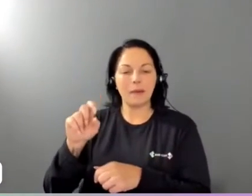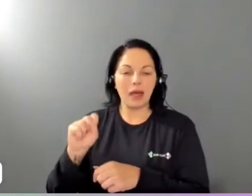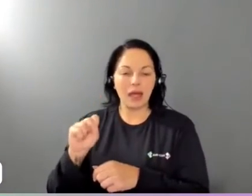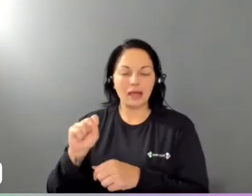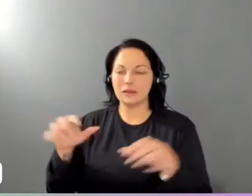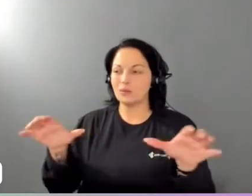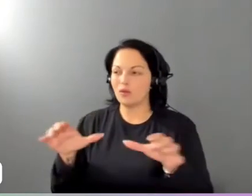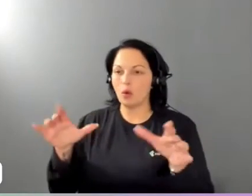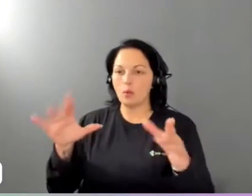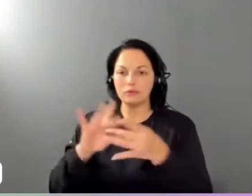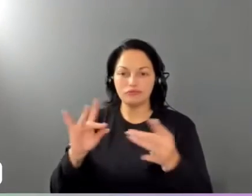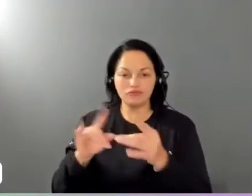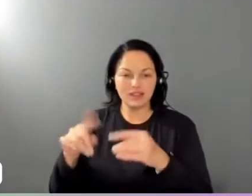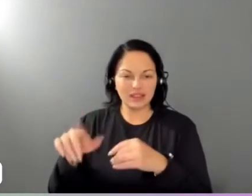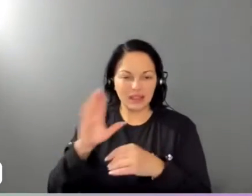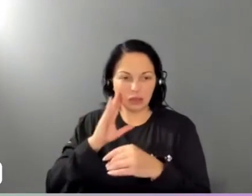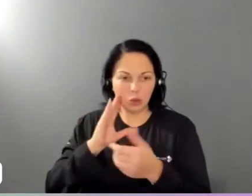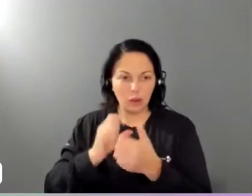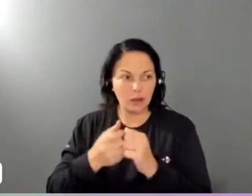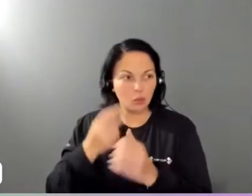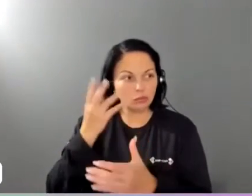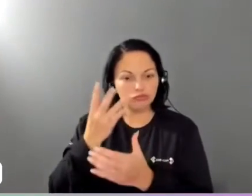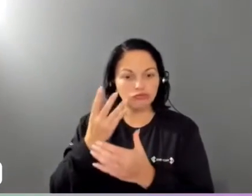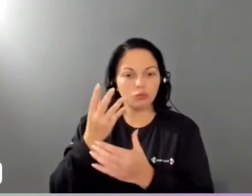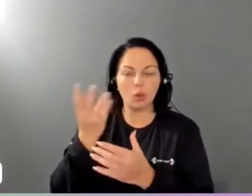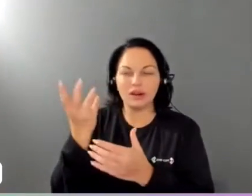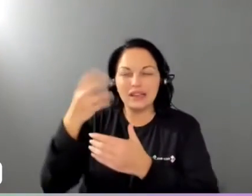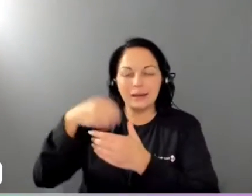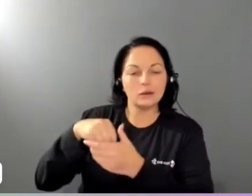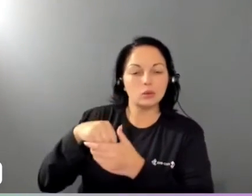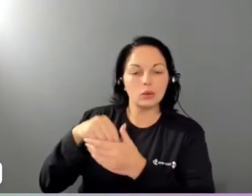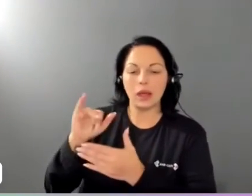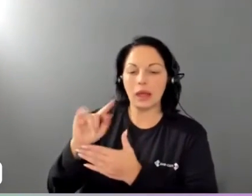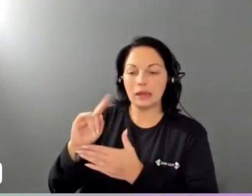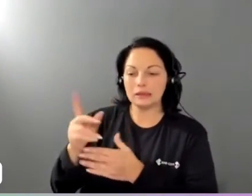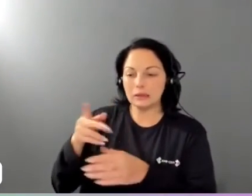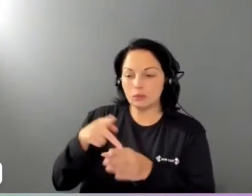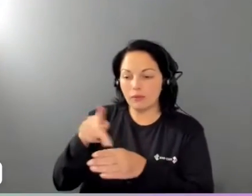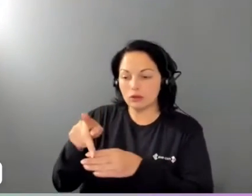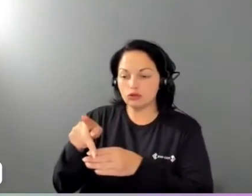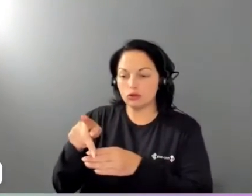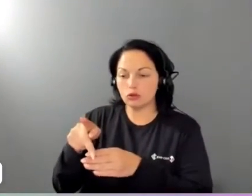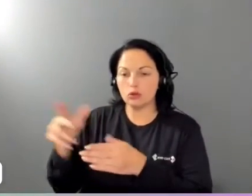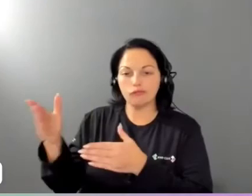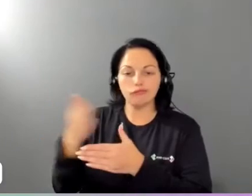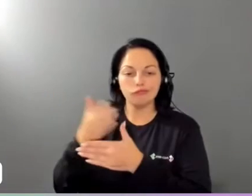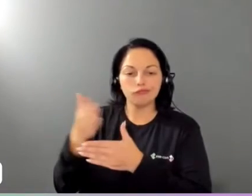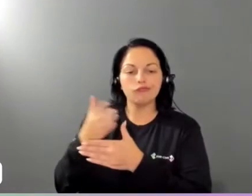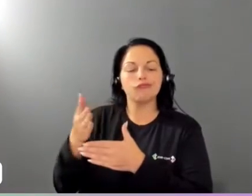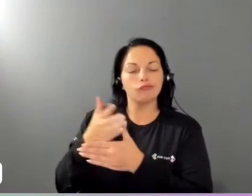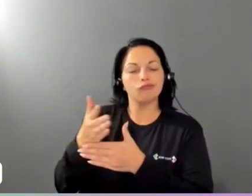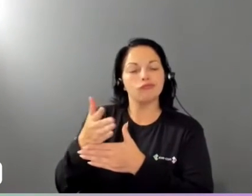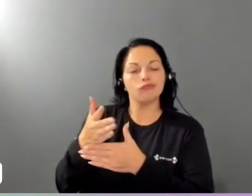many of those vendors were submitting VPN AC T or some